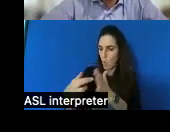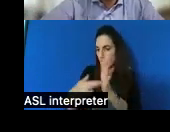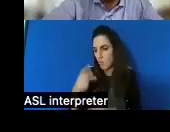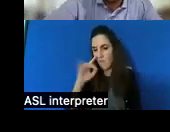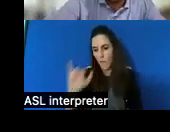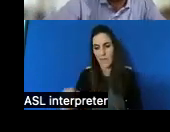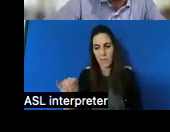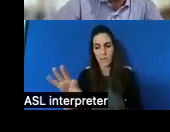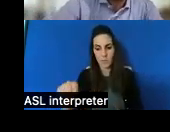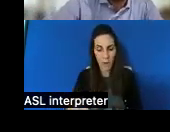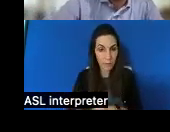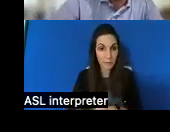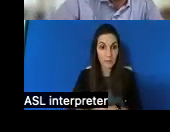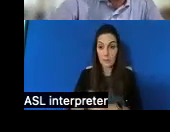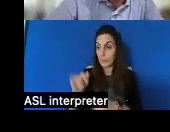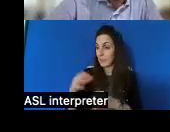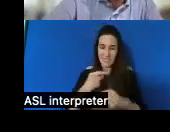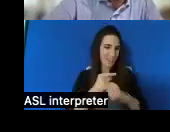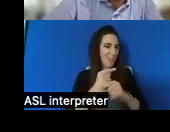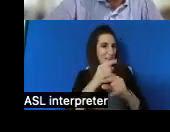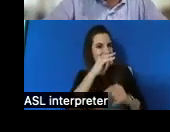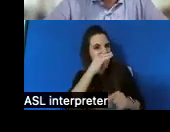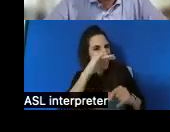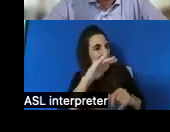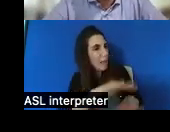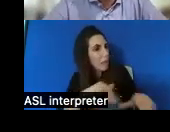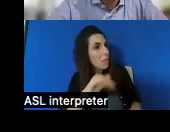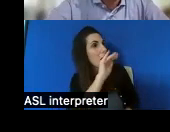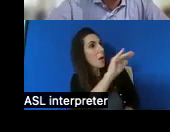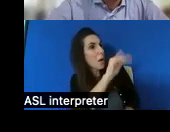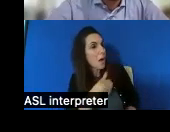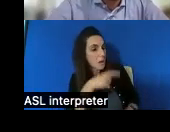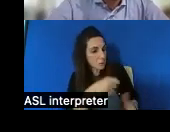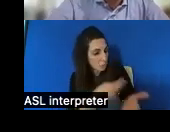the guardian comes asking for funds that aren't appropriate it's the trustees responsibility to